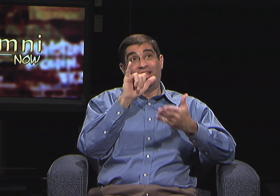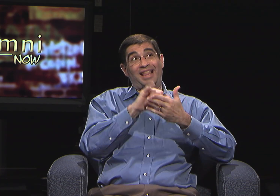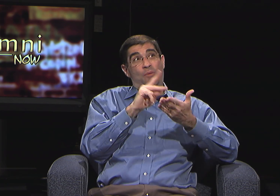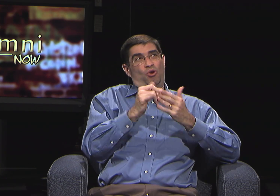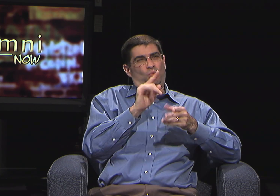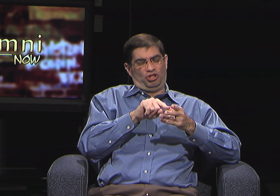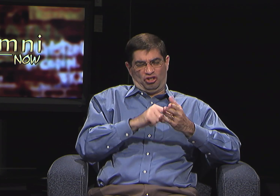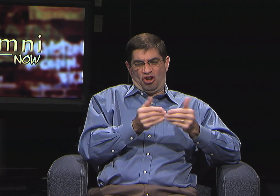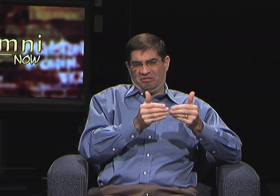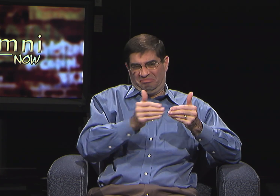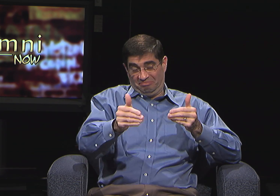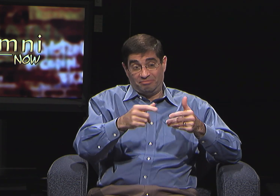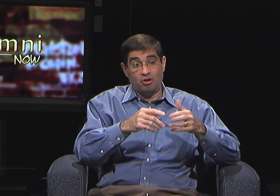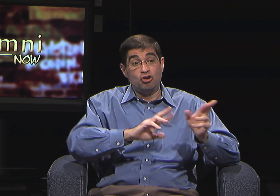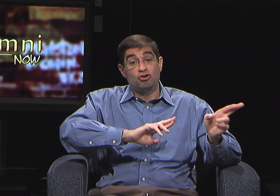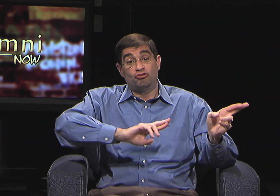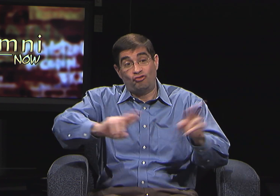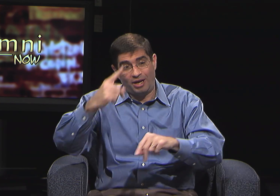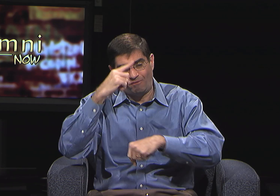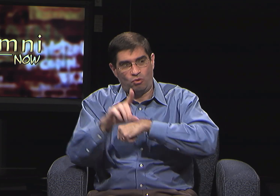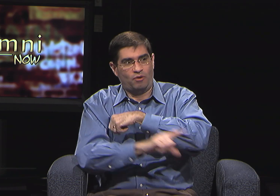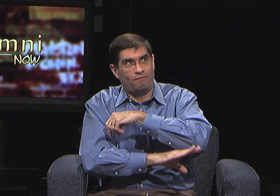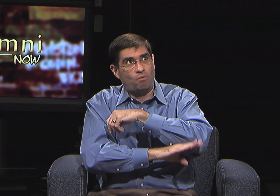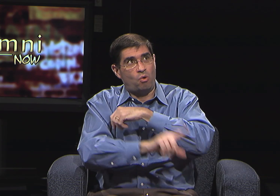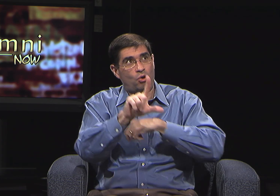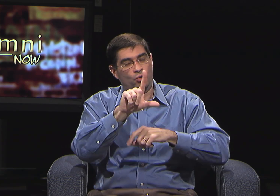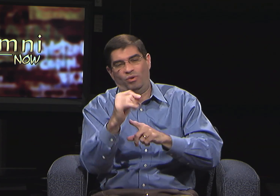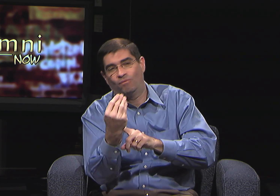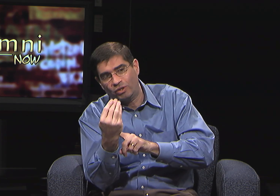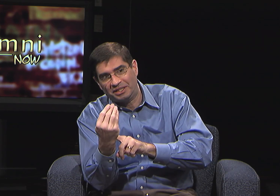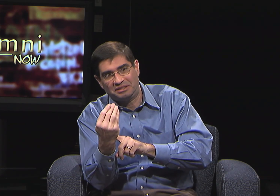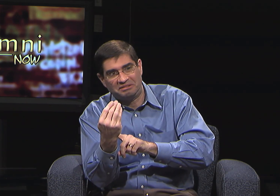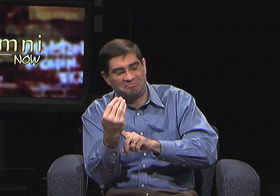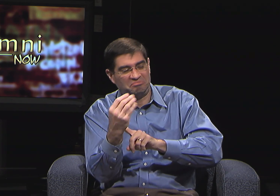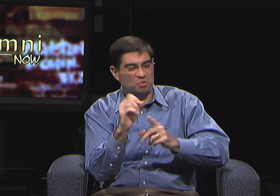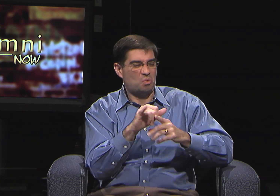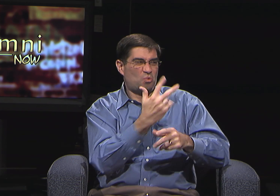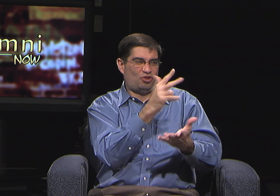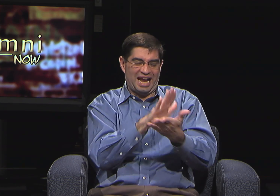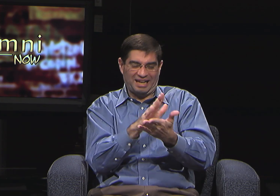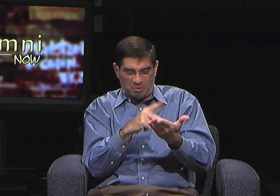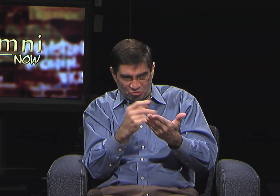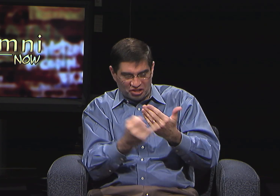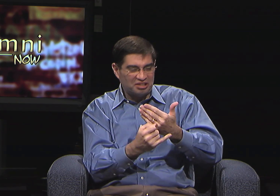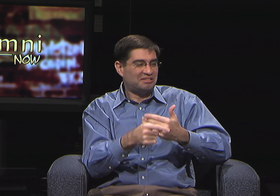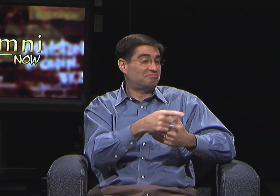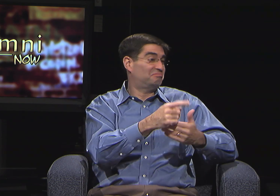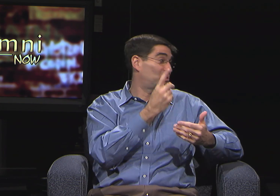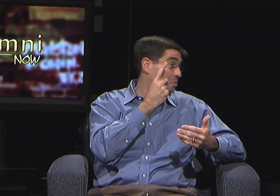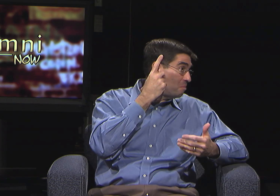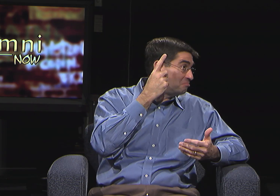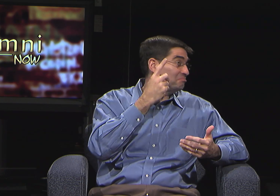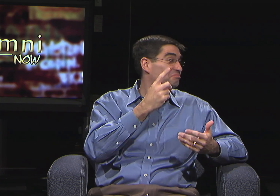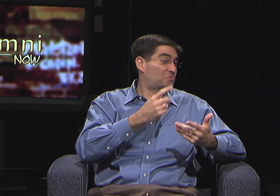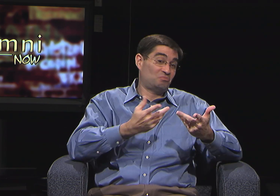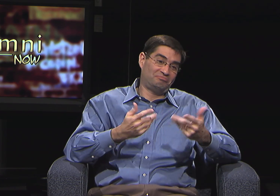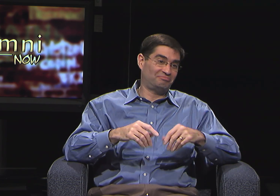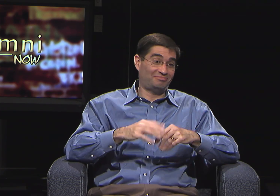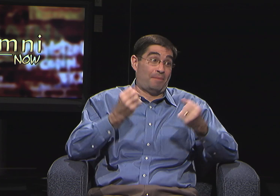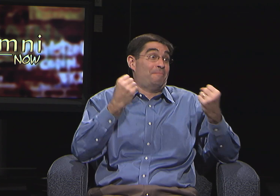So those science labs will be ready in 2014. Those are three very important changes in academic programs.